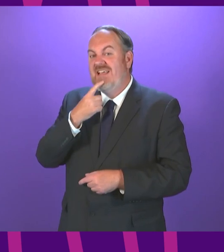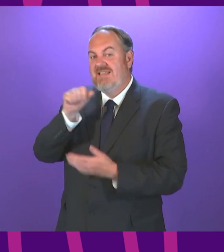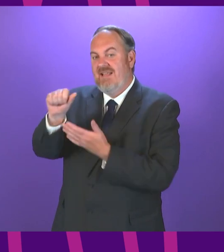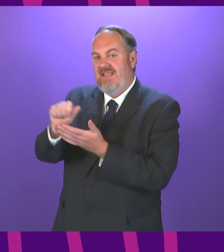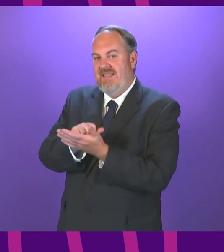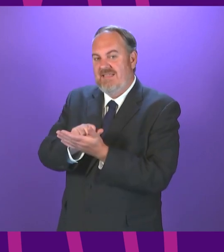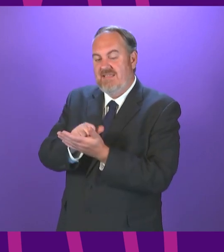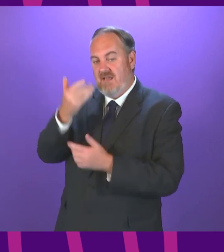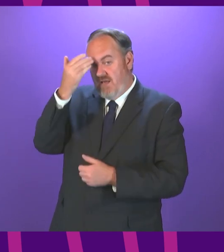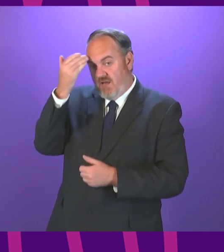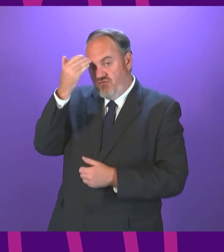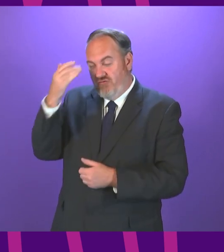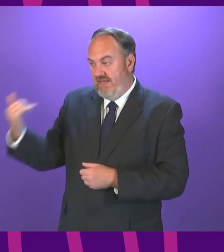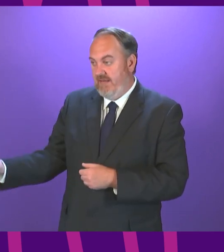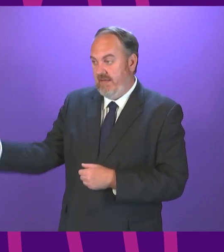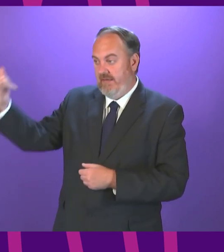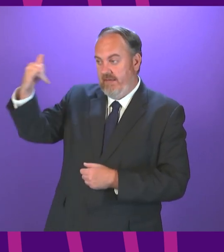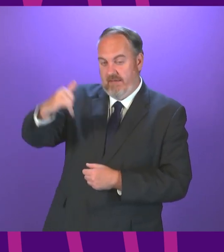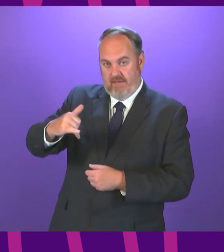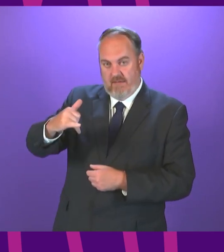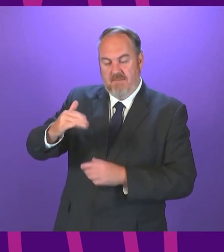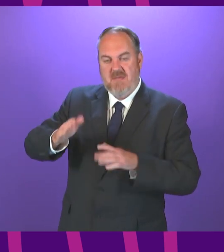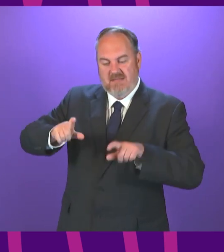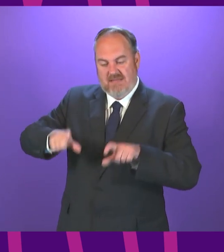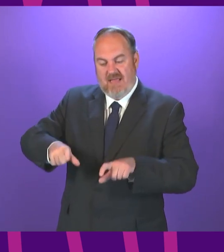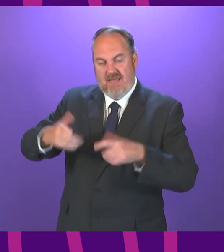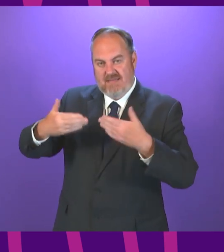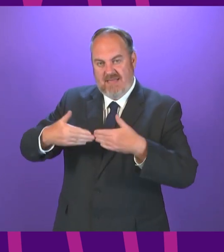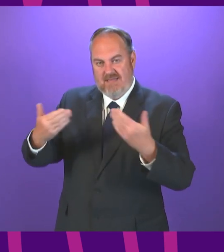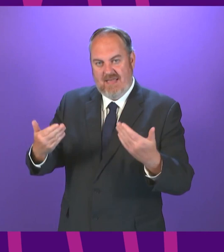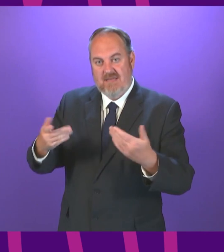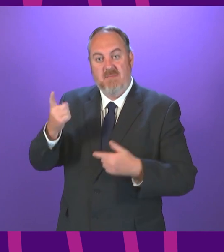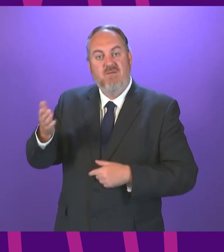10 days are required to enter managed isolation. If somebody is coming from an amber-list country,